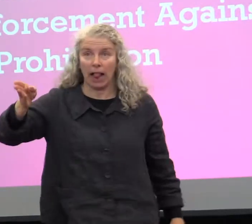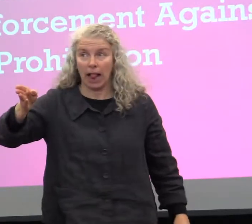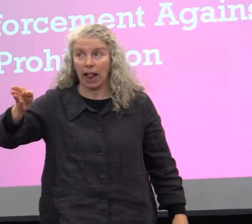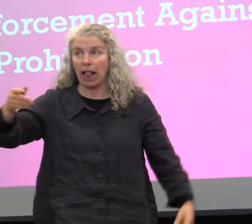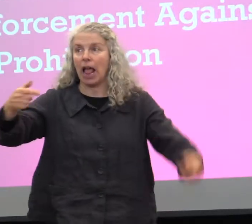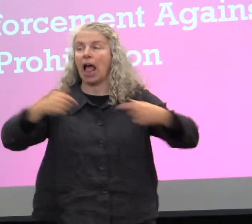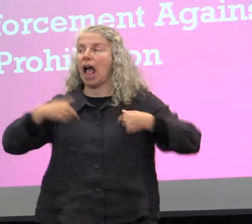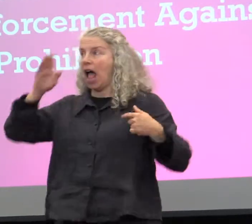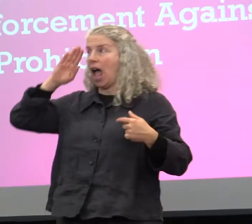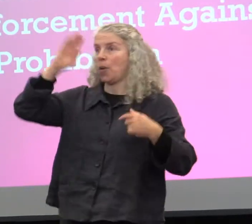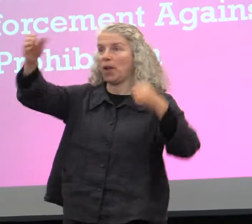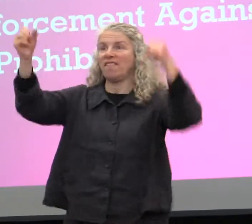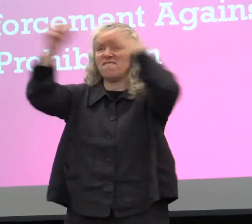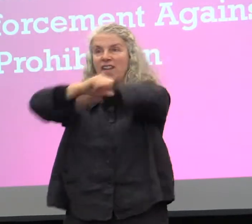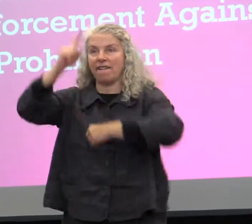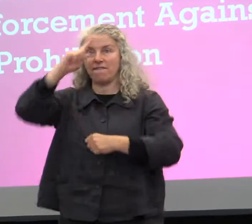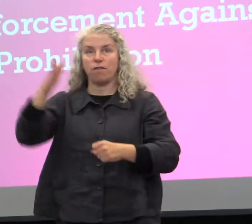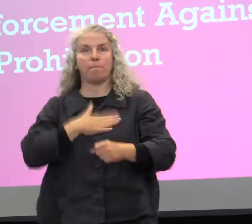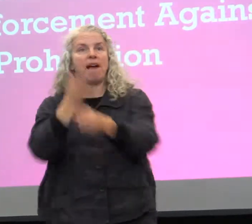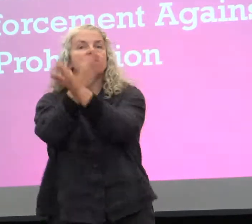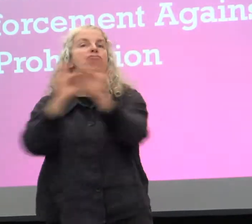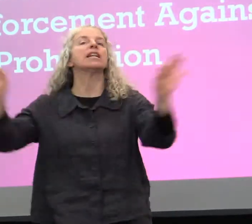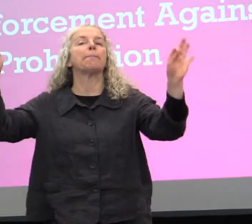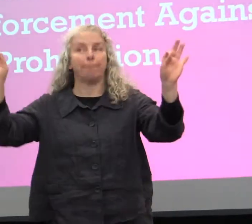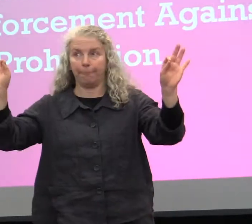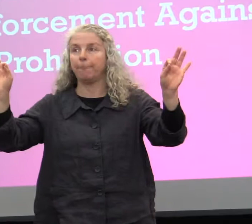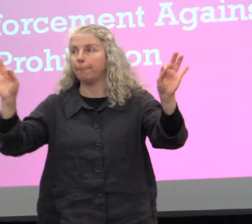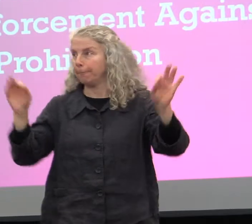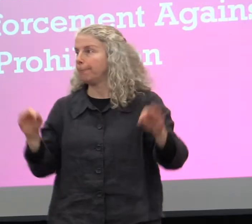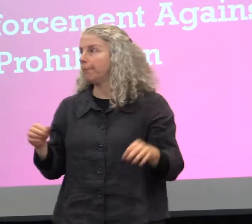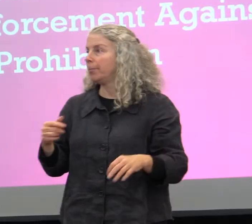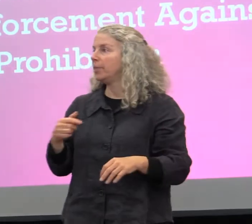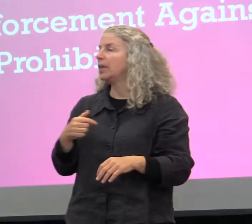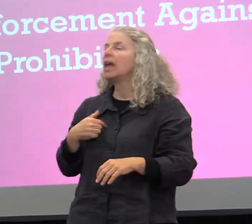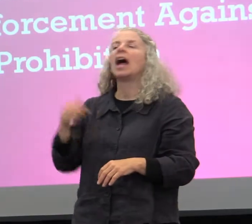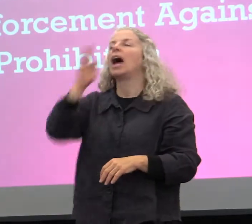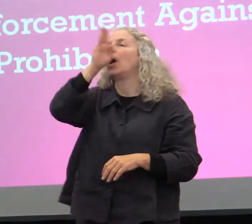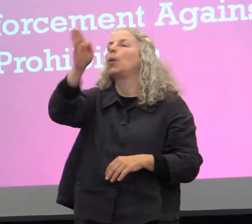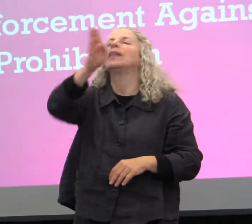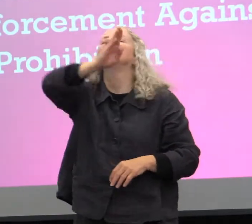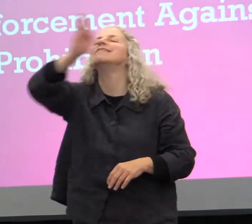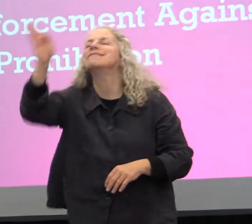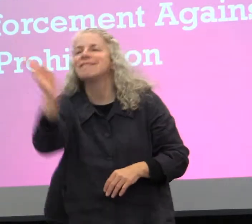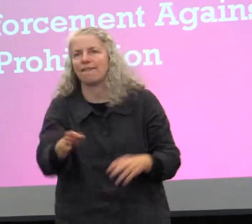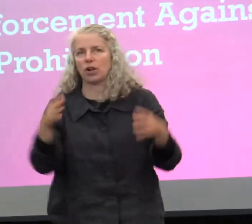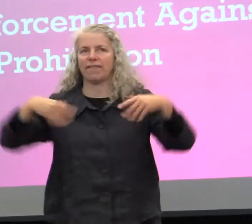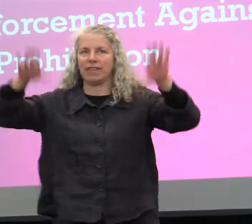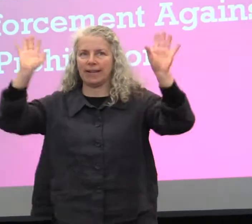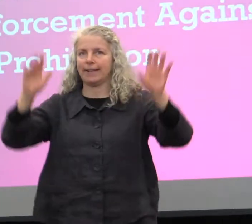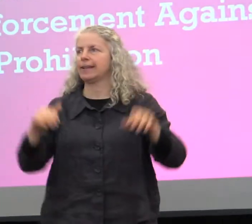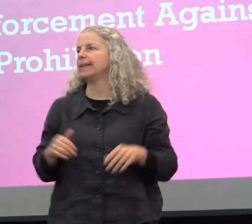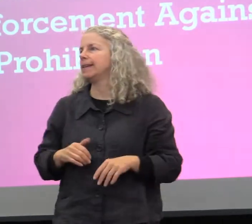I will fight for my freedoms. I will never give in.